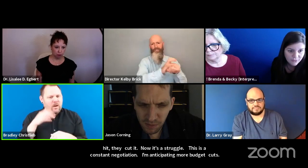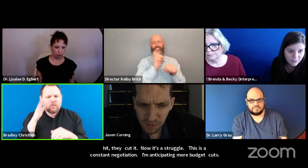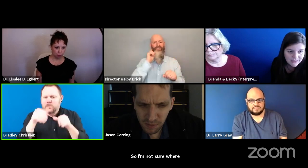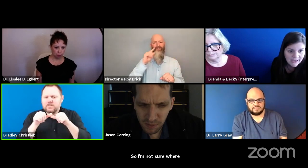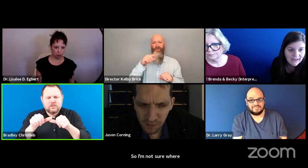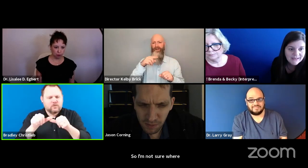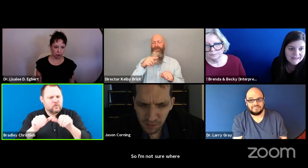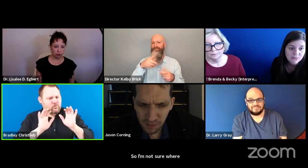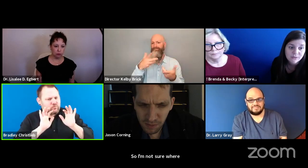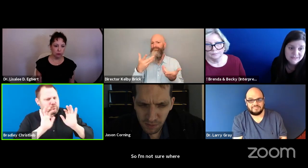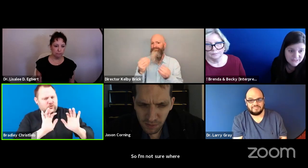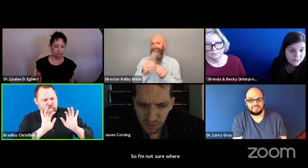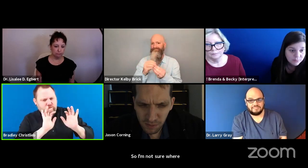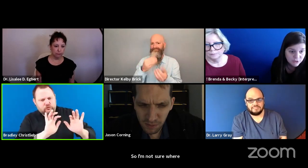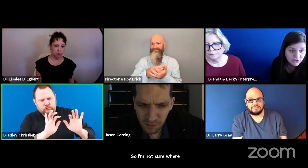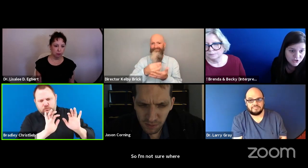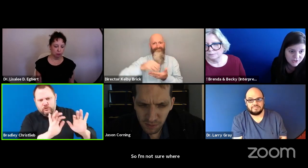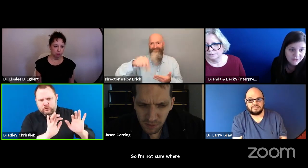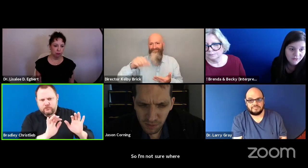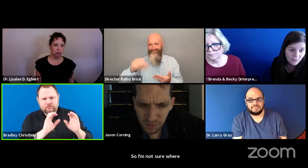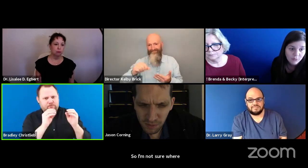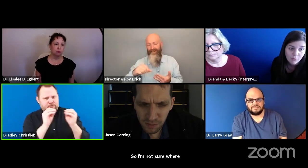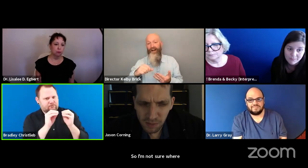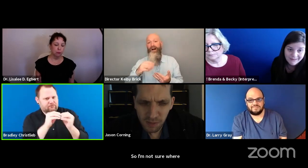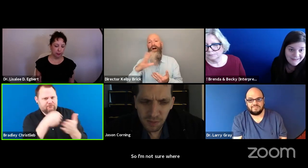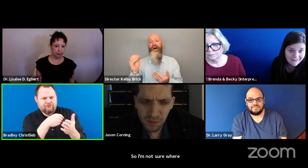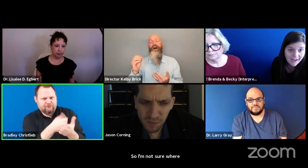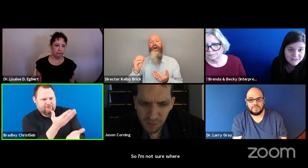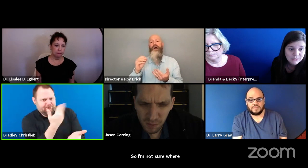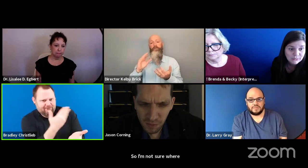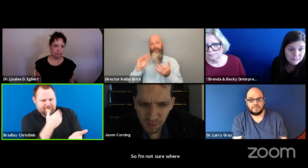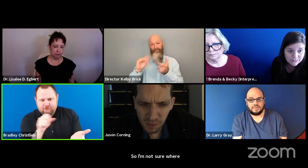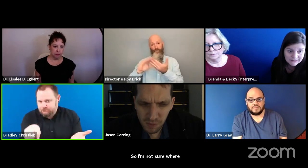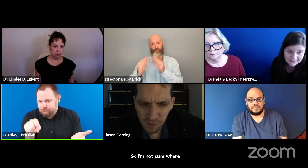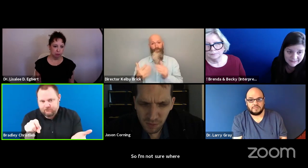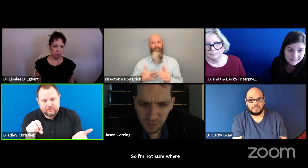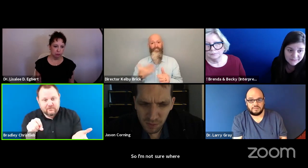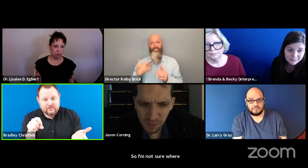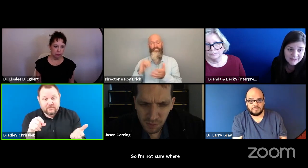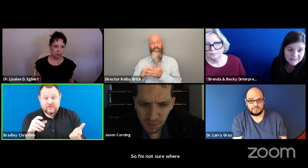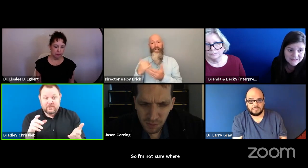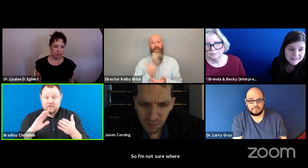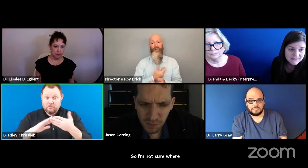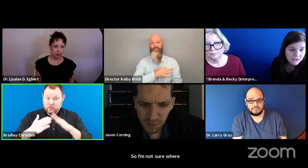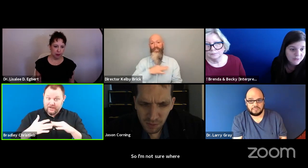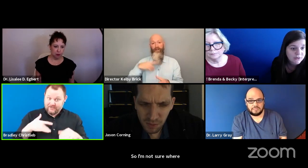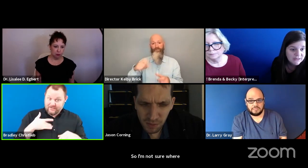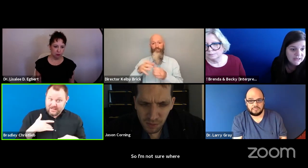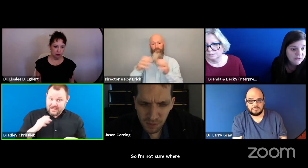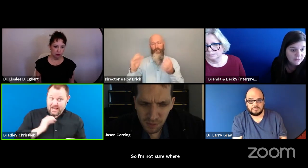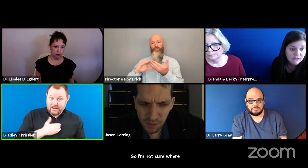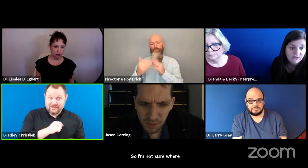through it, and I can continue to push for more money, absolutely, but the if the community